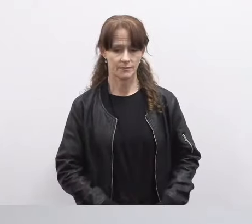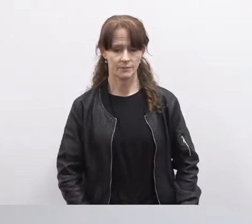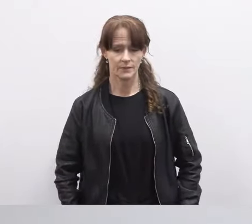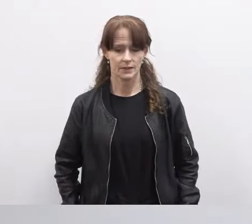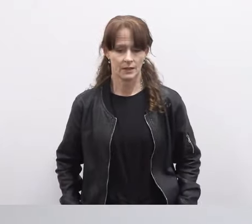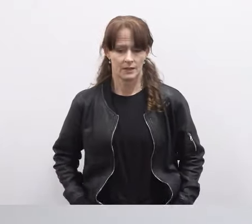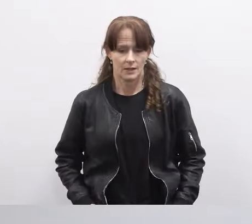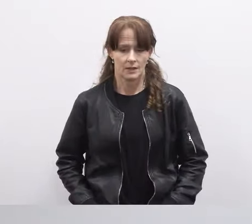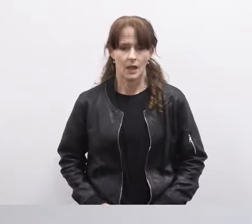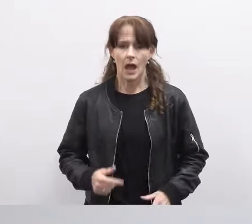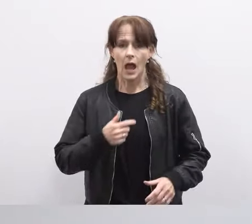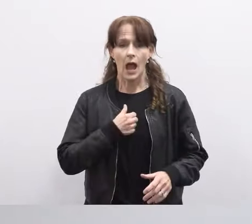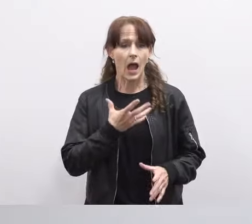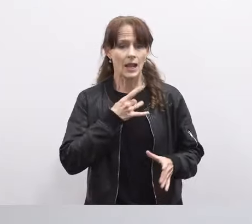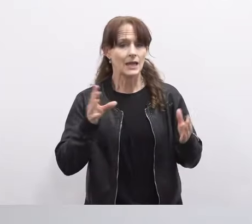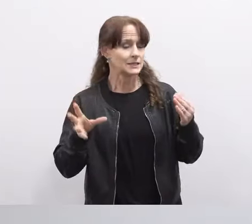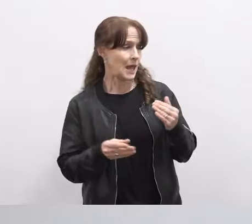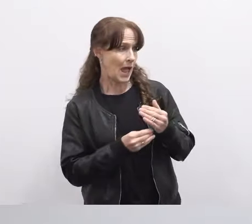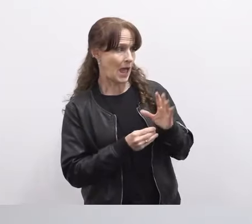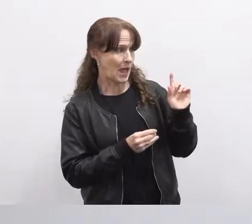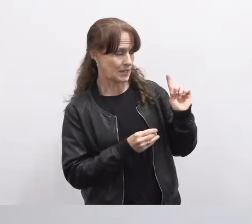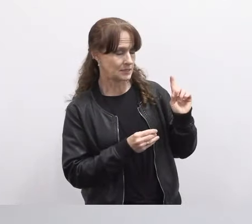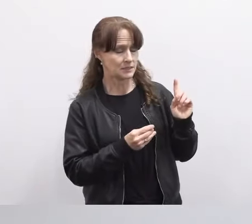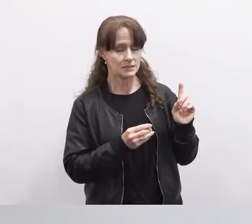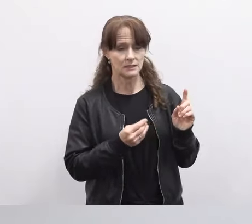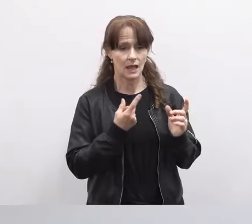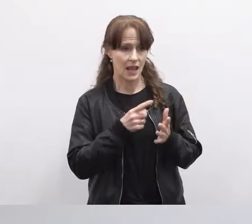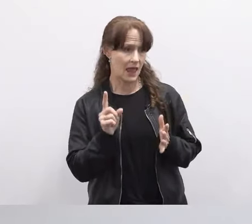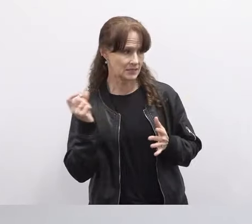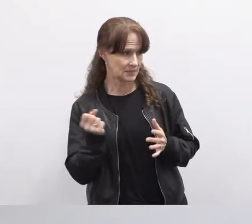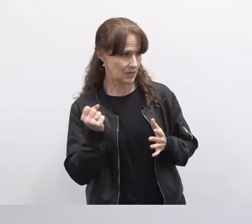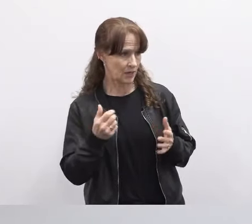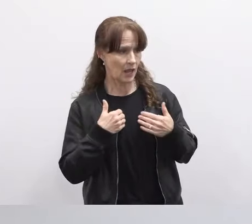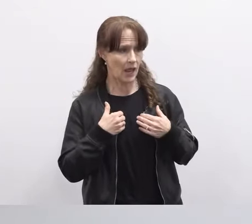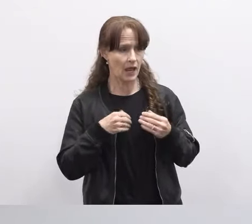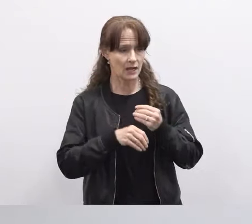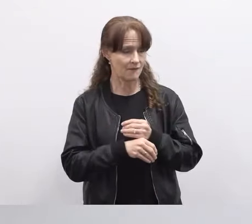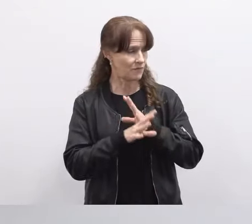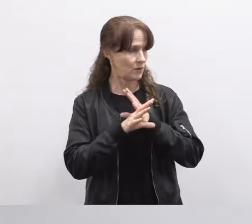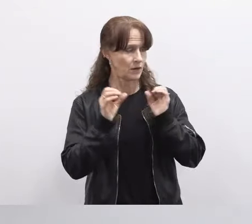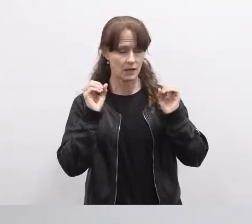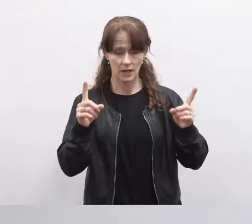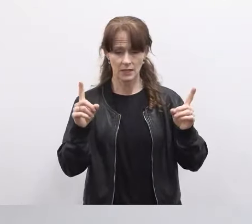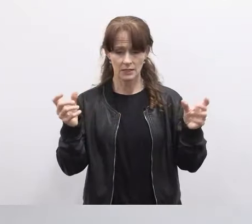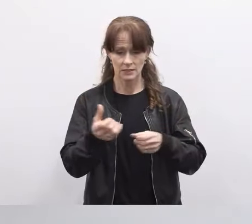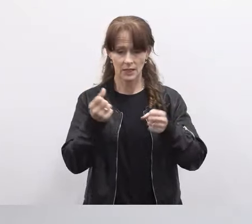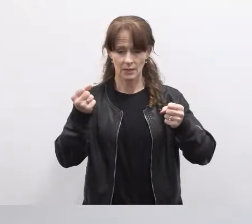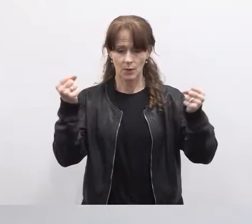You know what? I think I'd like to add that last Saturday, we had a virtual education celebration